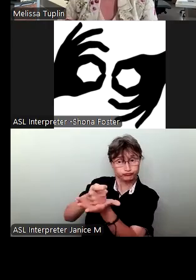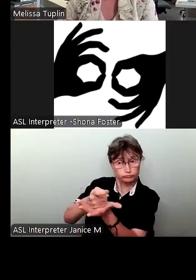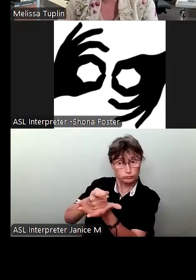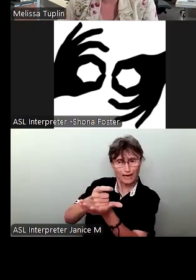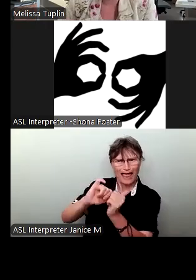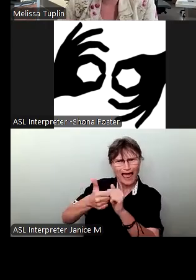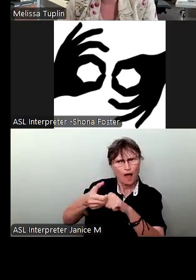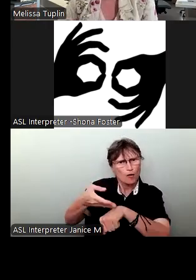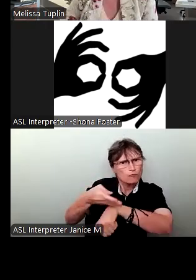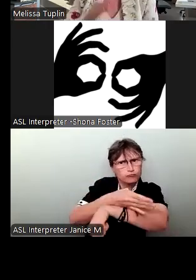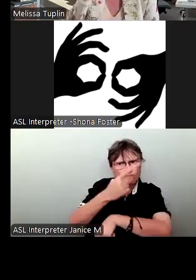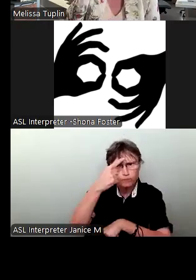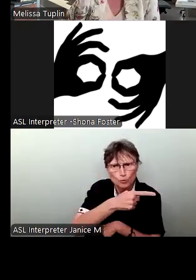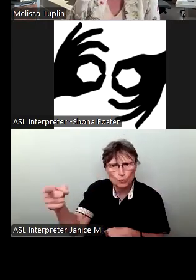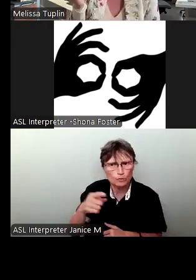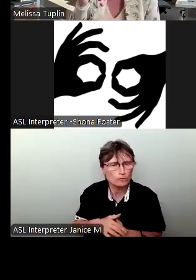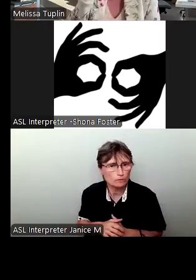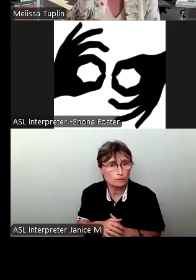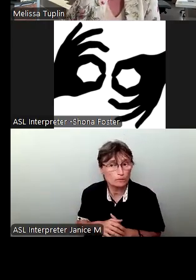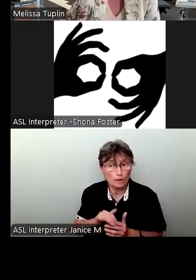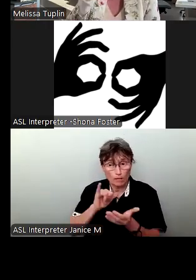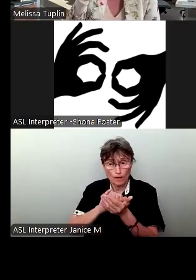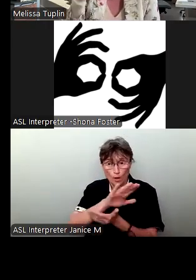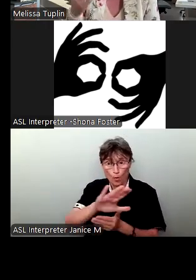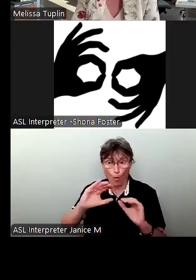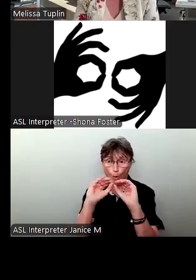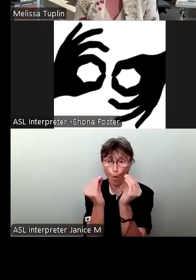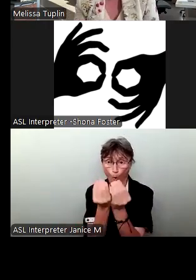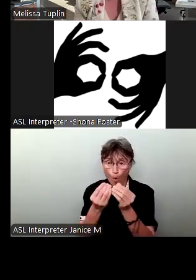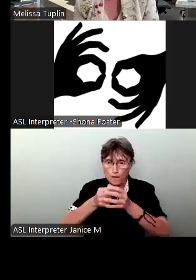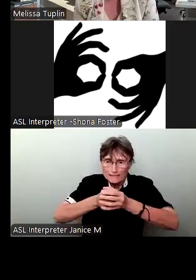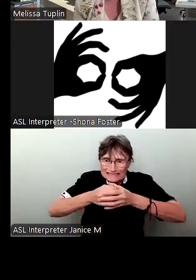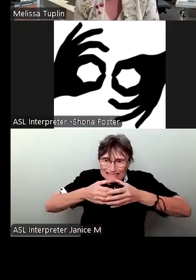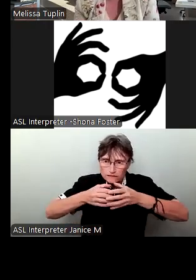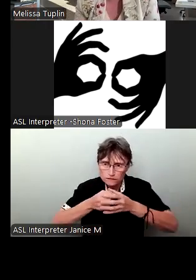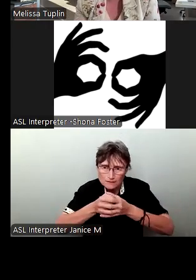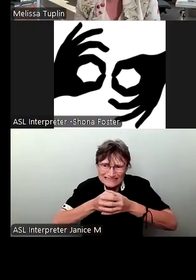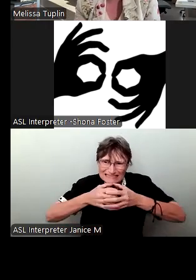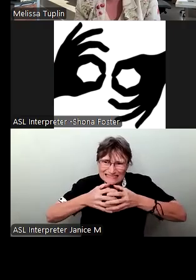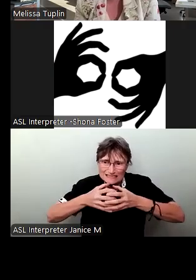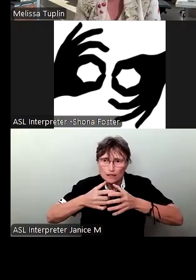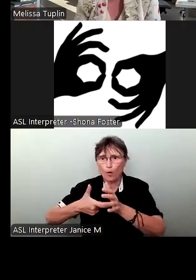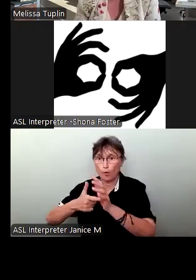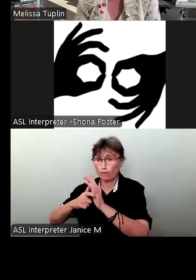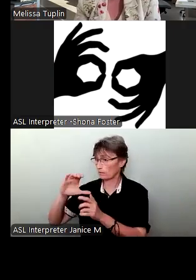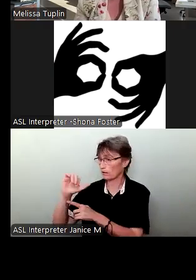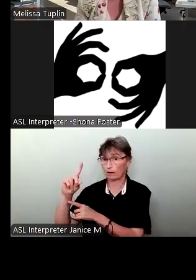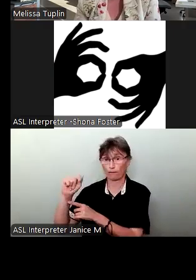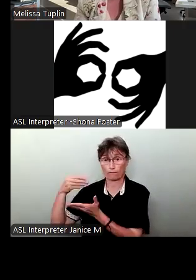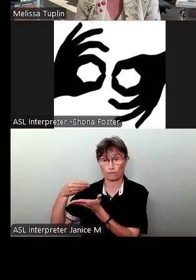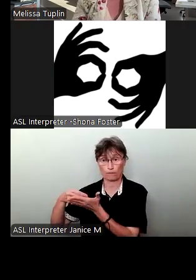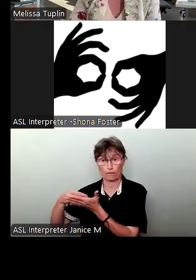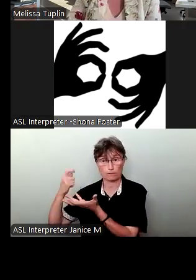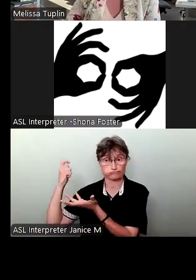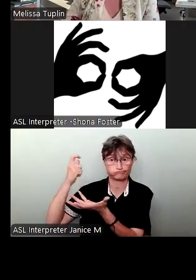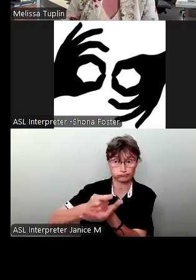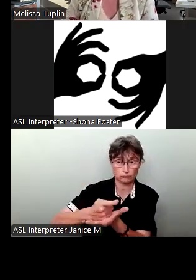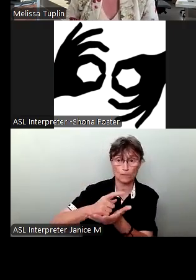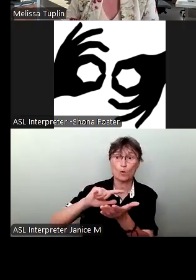this a next step in your organizational growth? That kind of specificity will be really helpful.